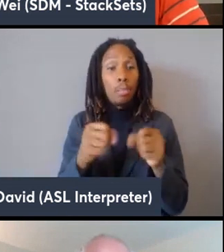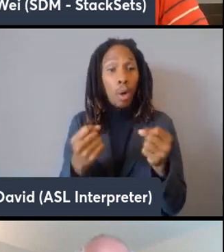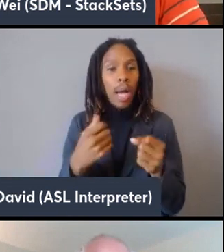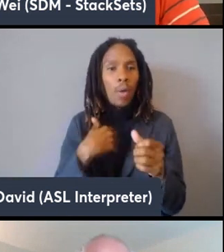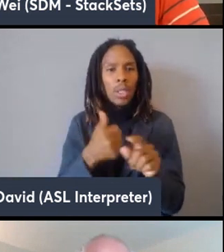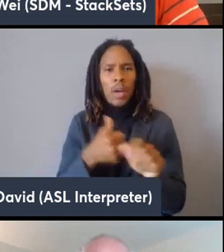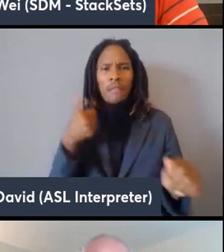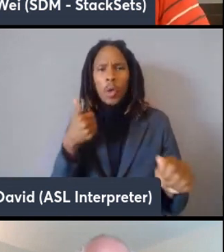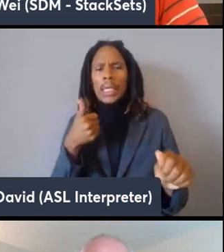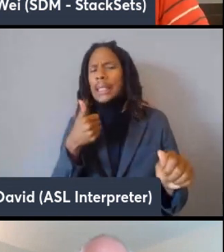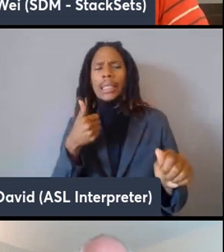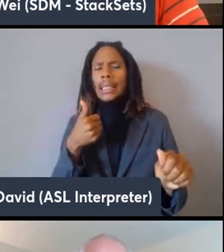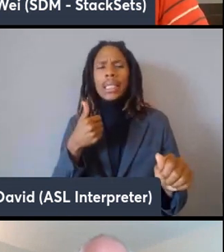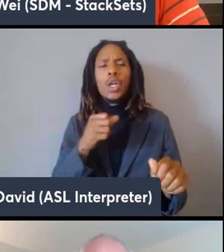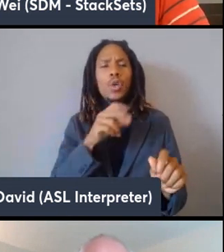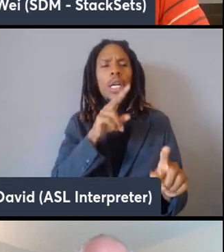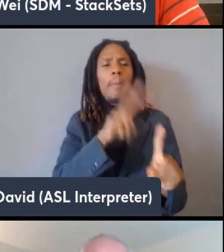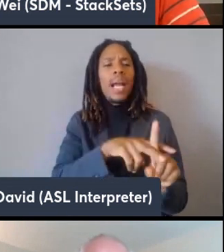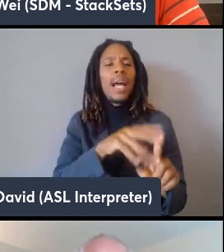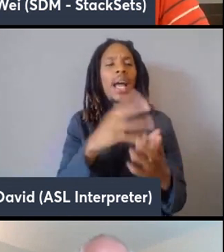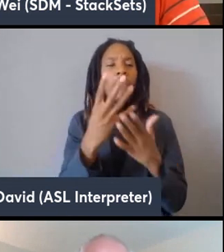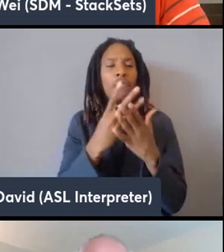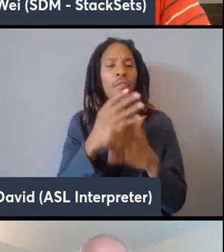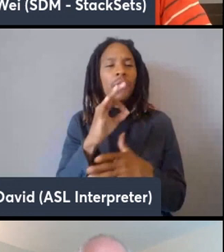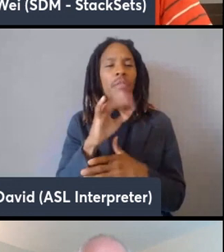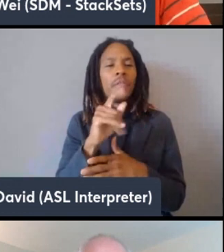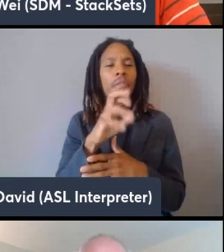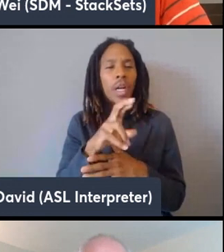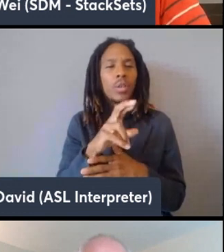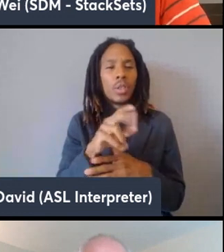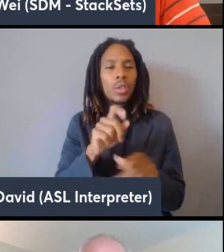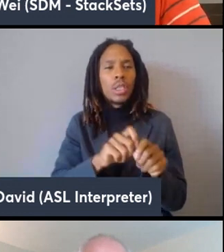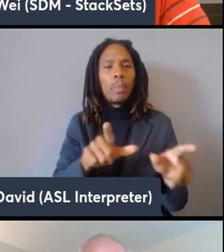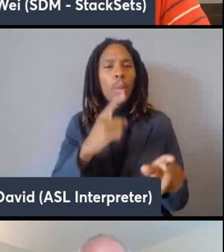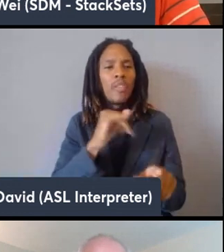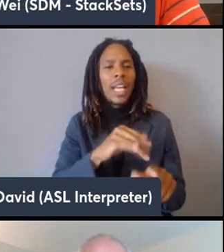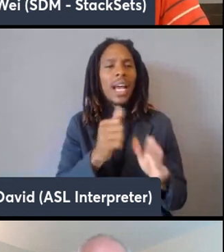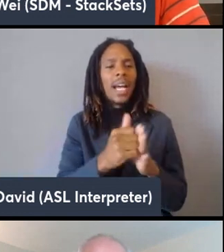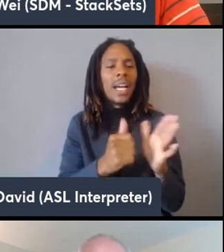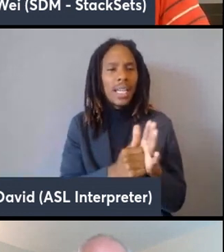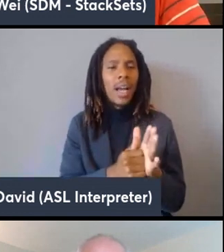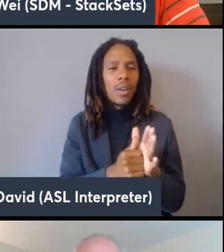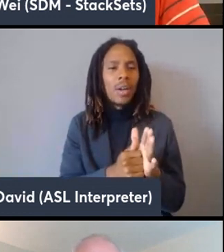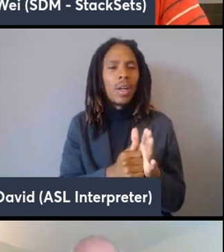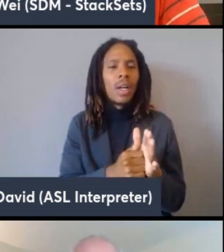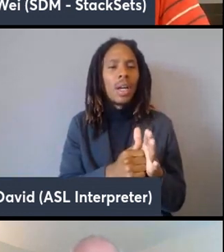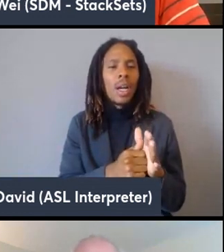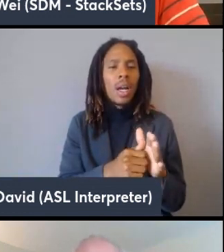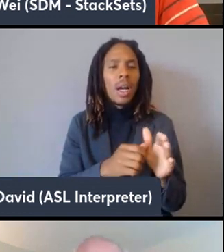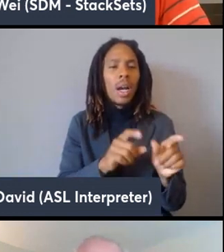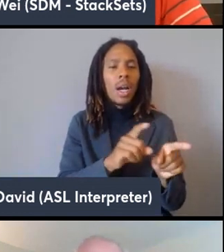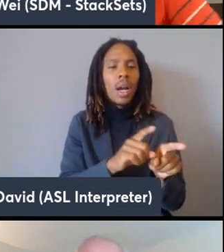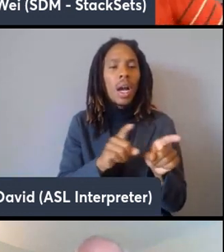so you can apply that filter to wider deployment to that account. We can go through that later.